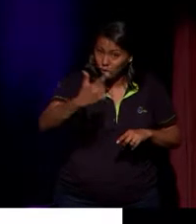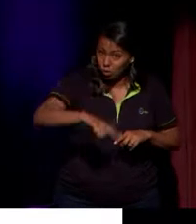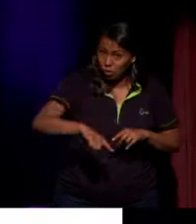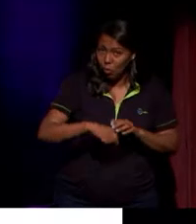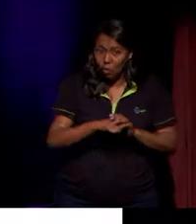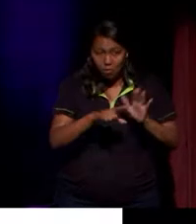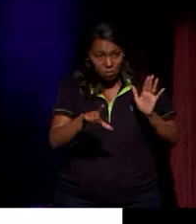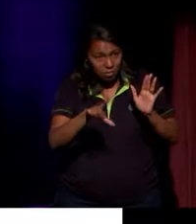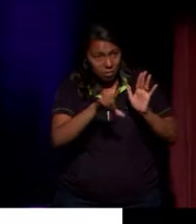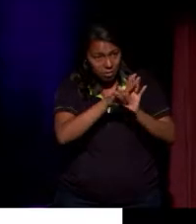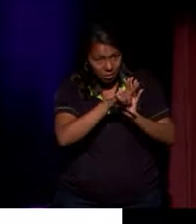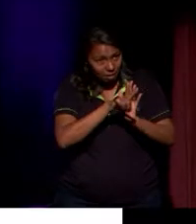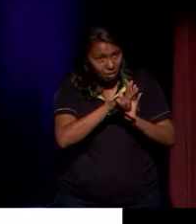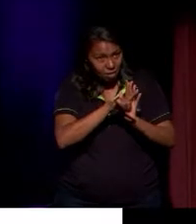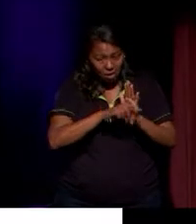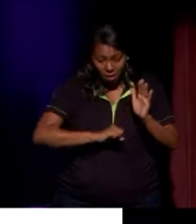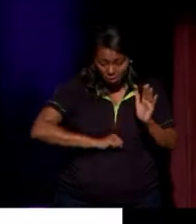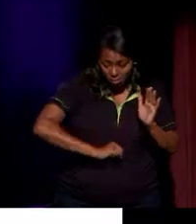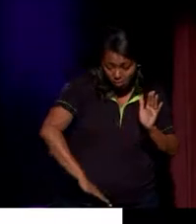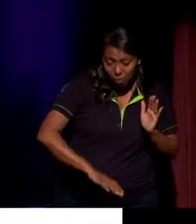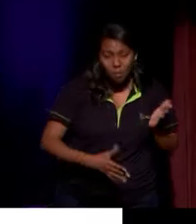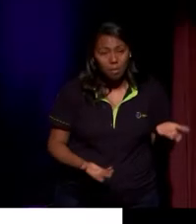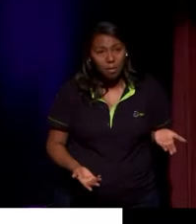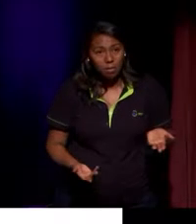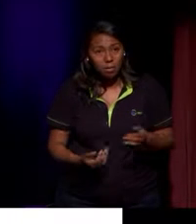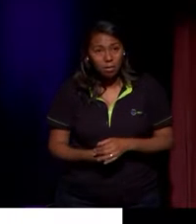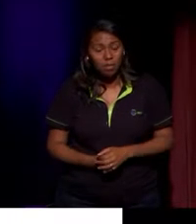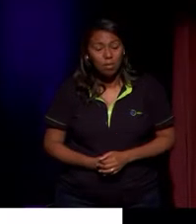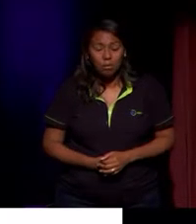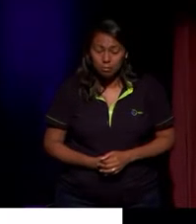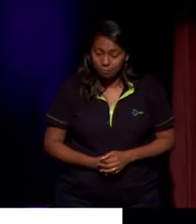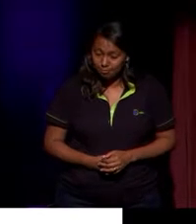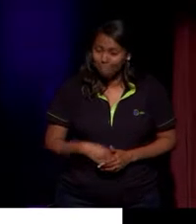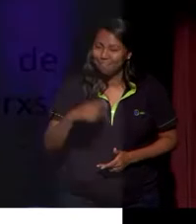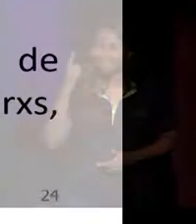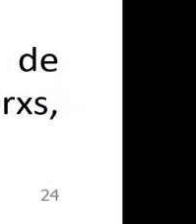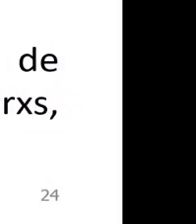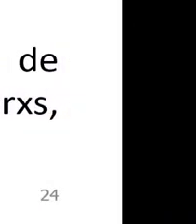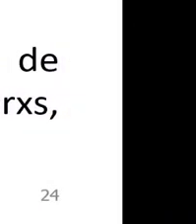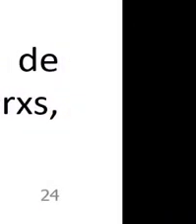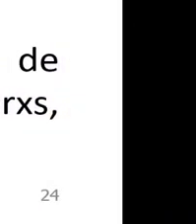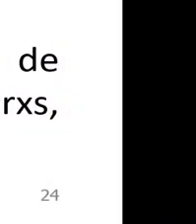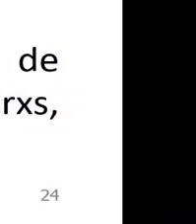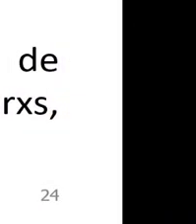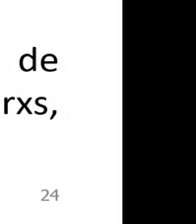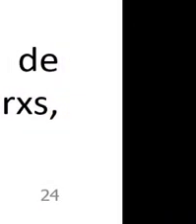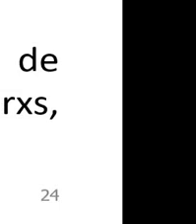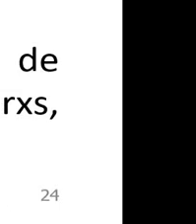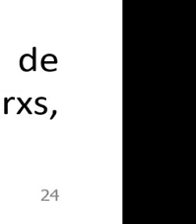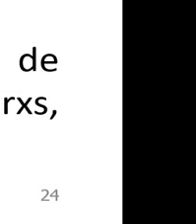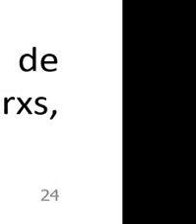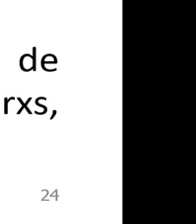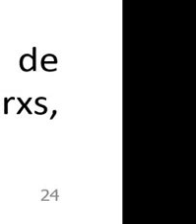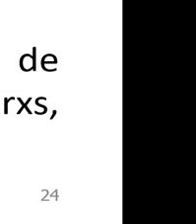of pregnancy, all that we got. And we have today a great threat